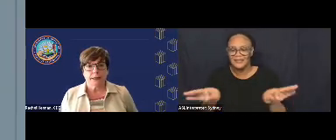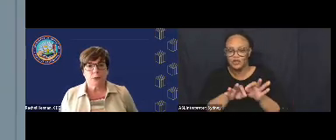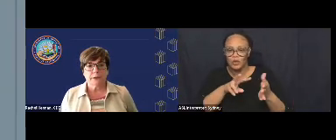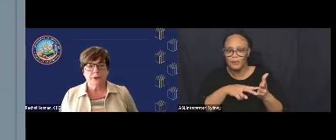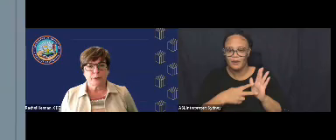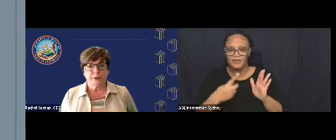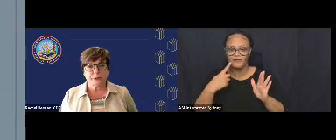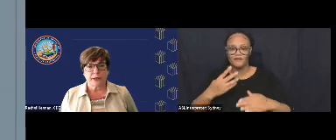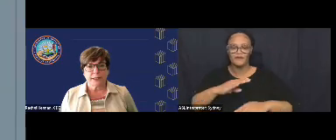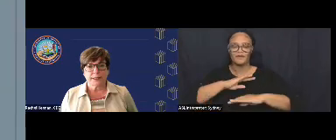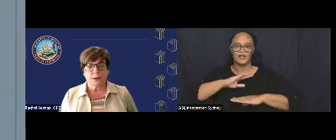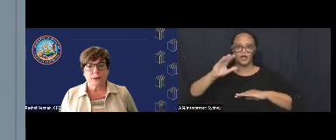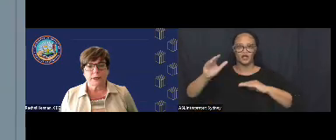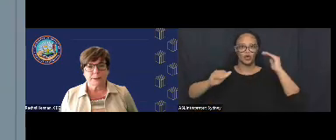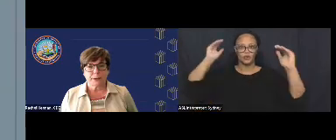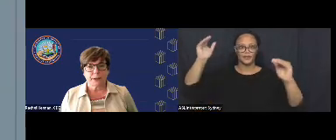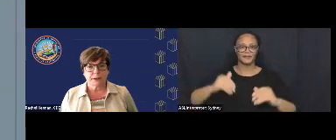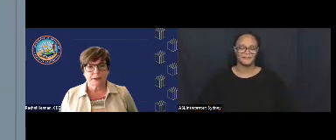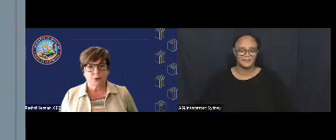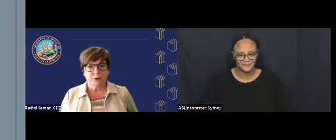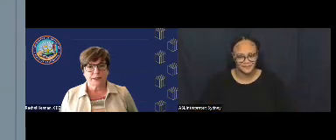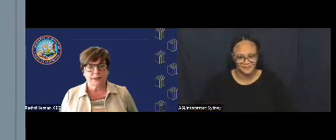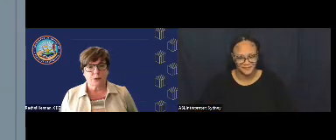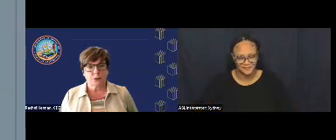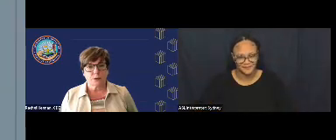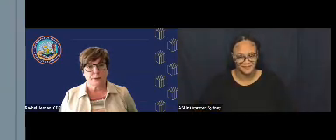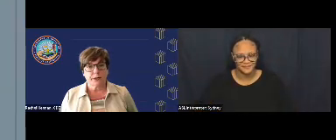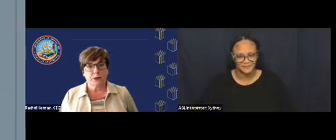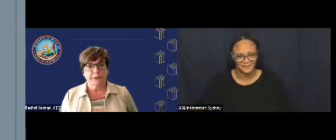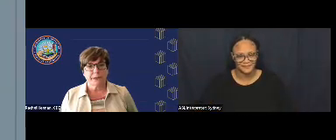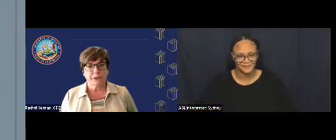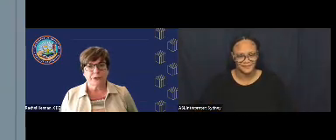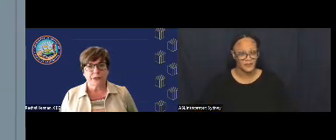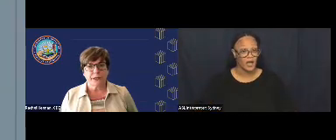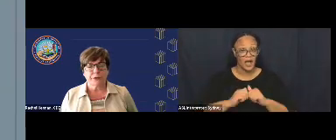And one of the numerous ways that we aspire towards this goal is by offering additional